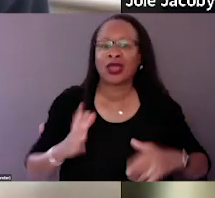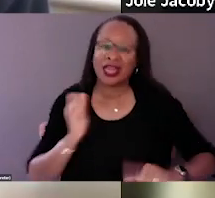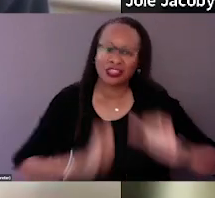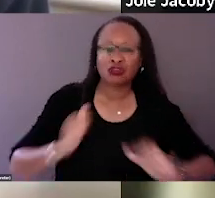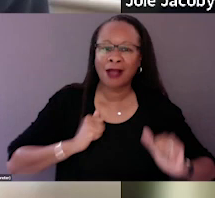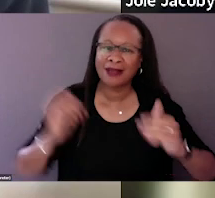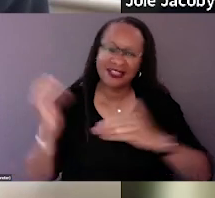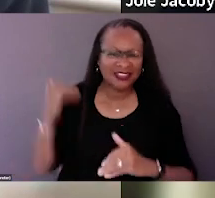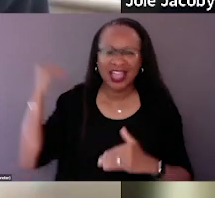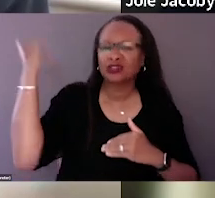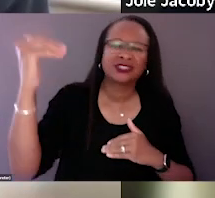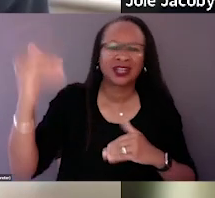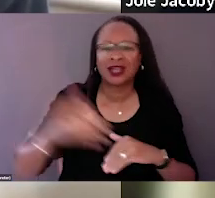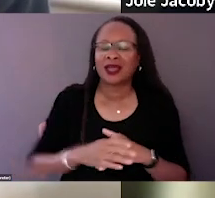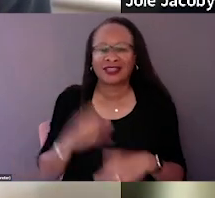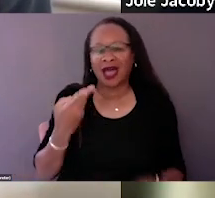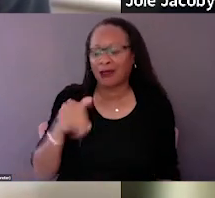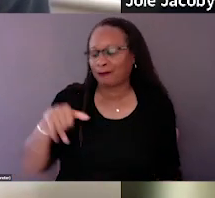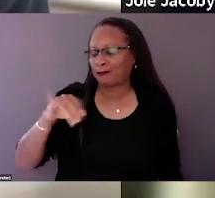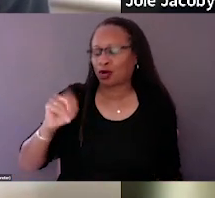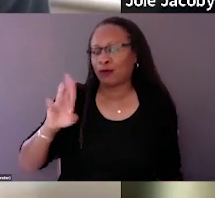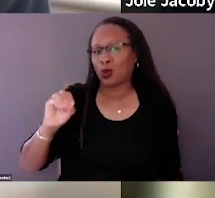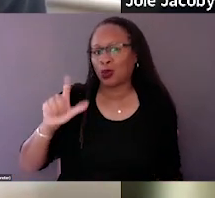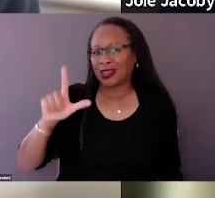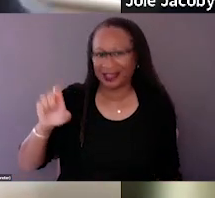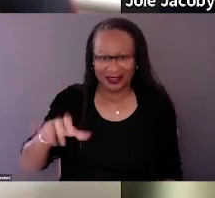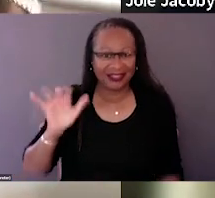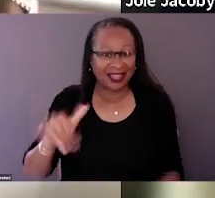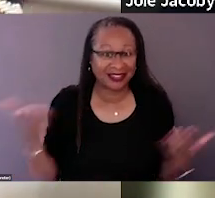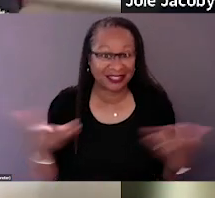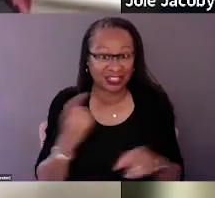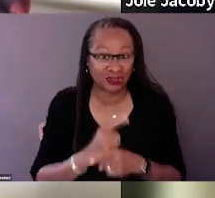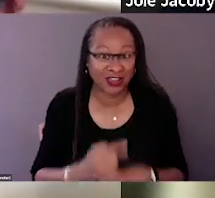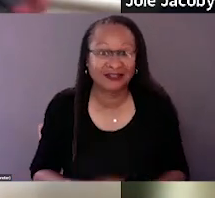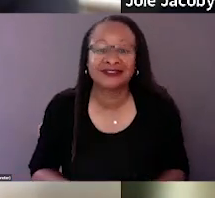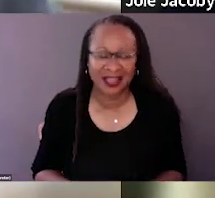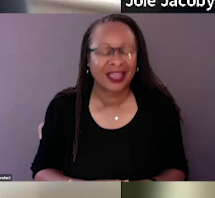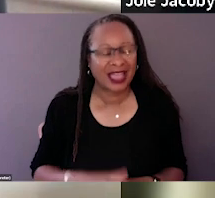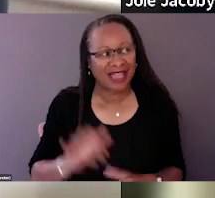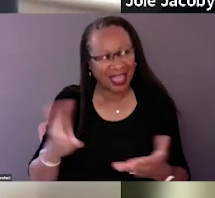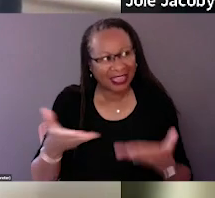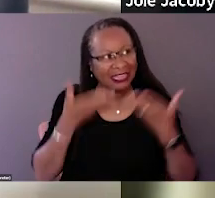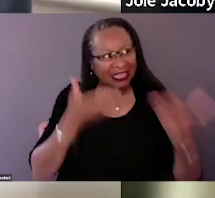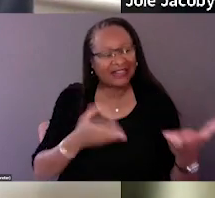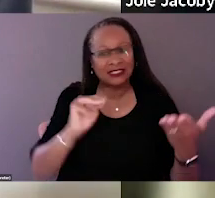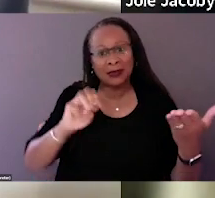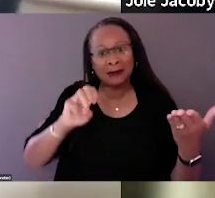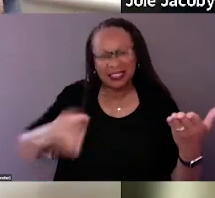We exist in sort of this hyperbole, and I think gifs and memes are so innate to how we communicate online,